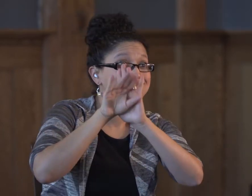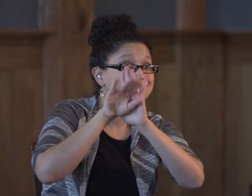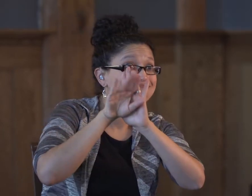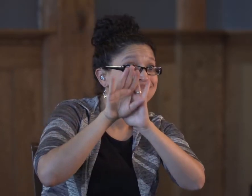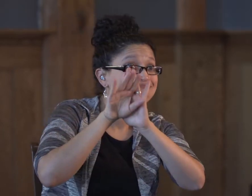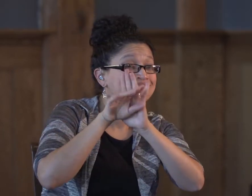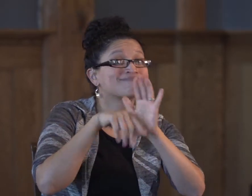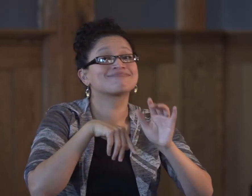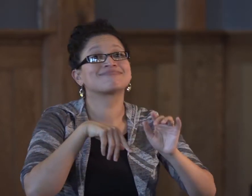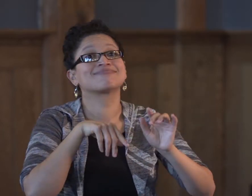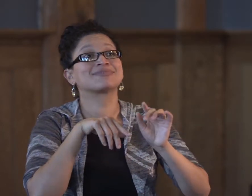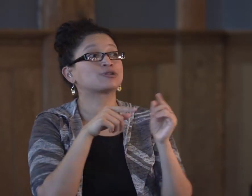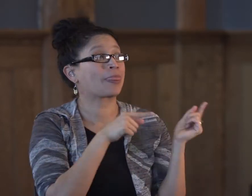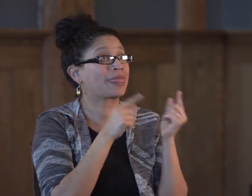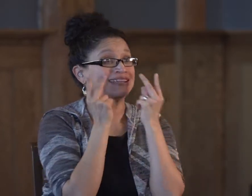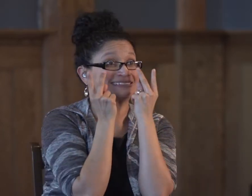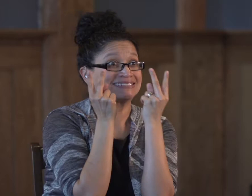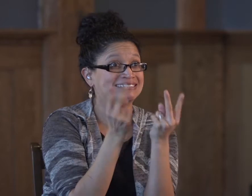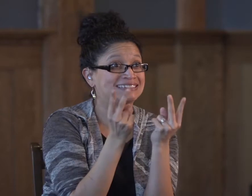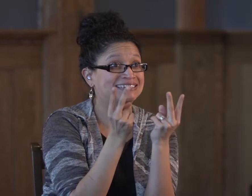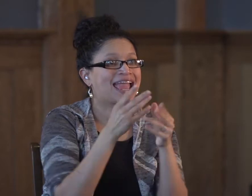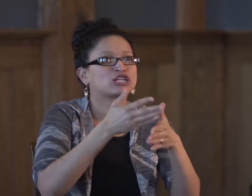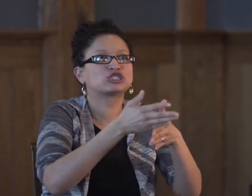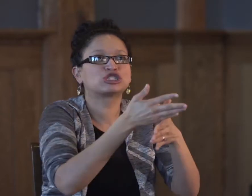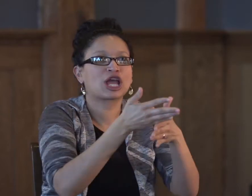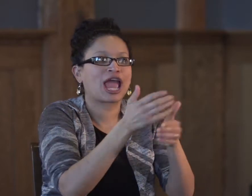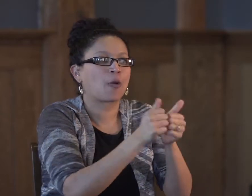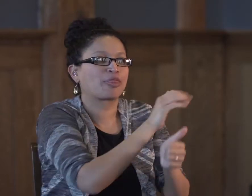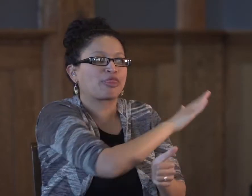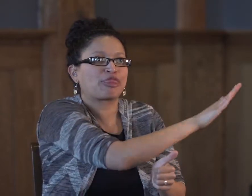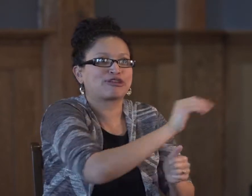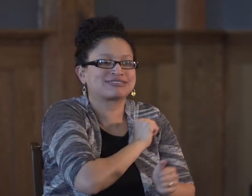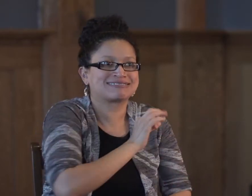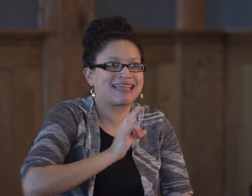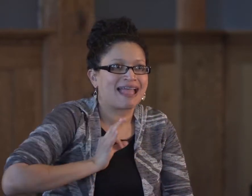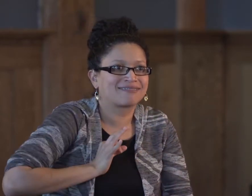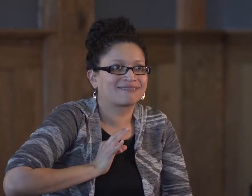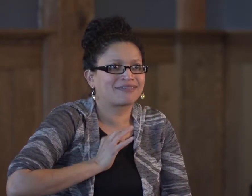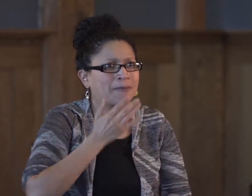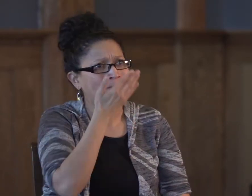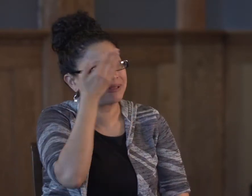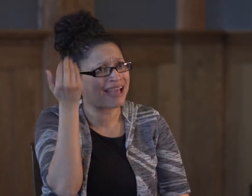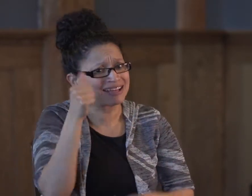record those trainings so that law enforcement is able to see and then share with their staff